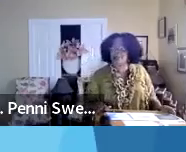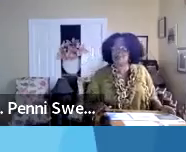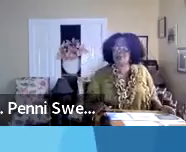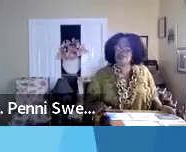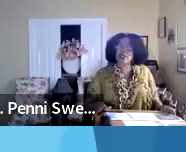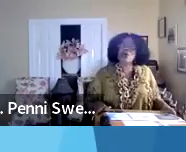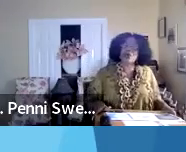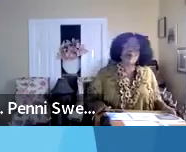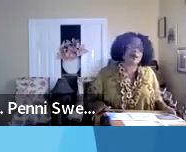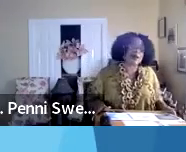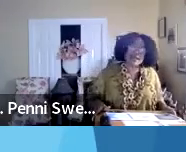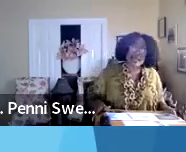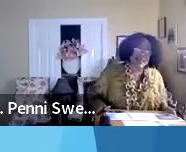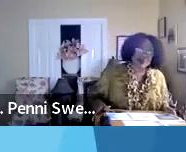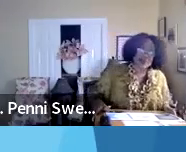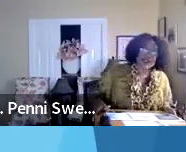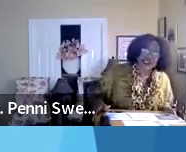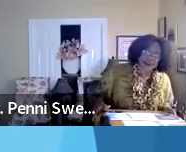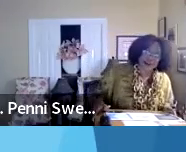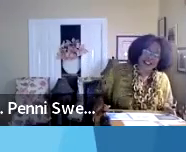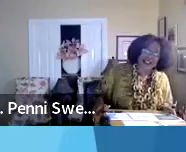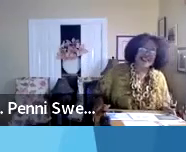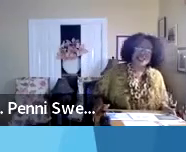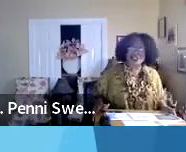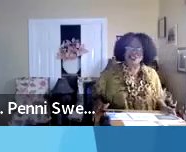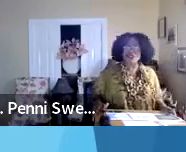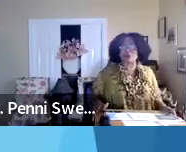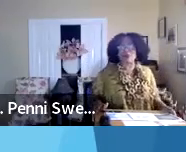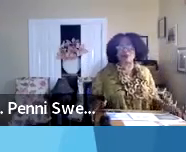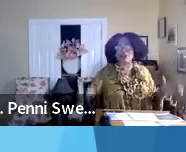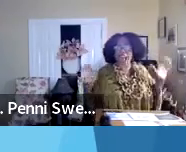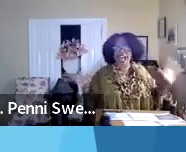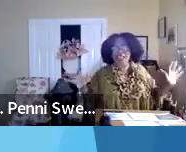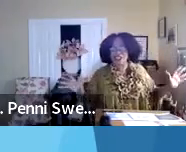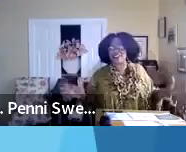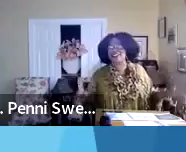and administrative team, Henry